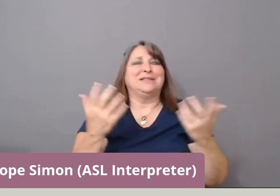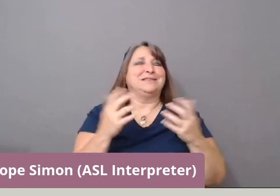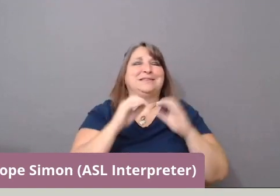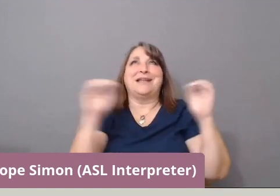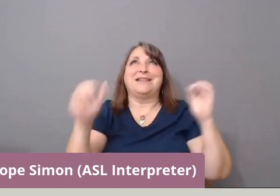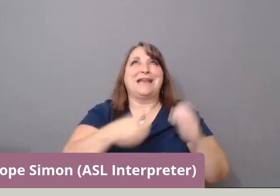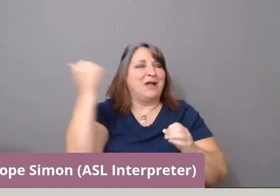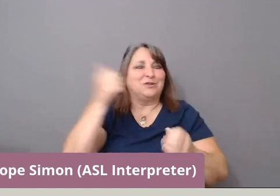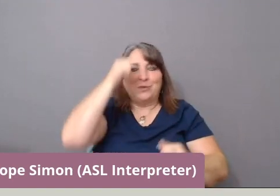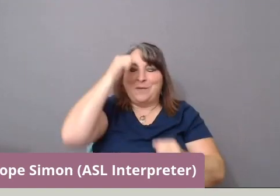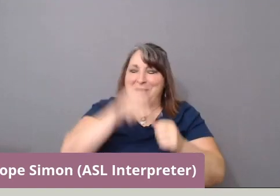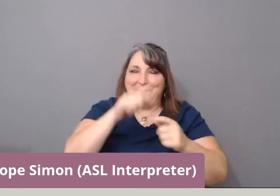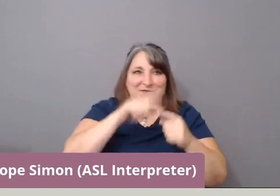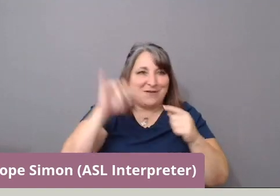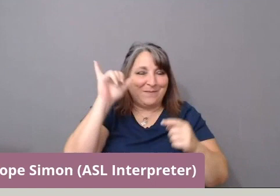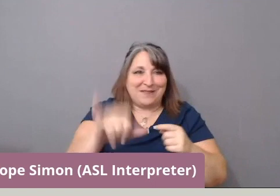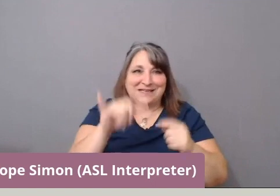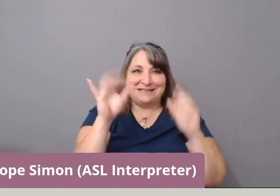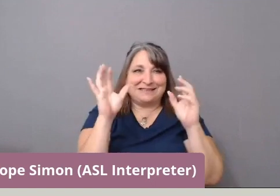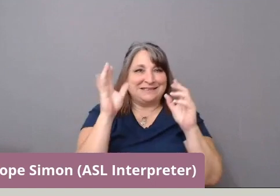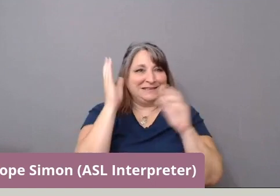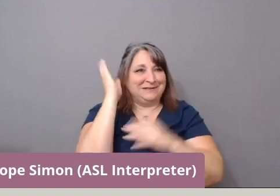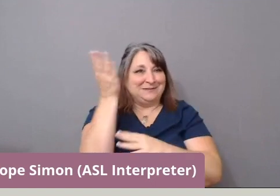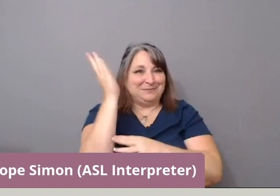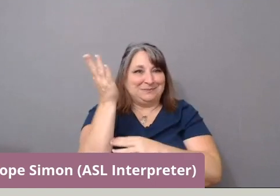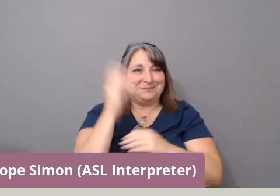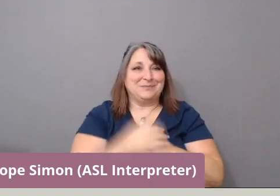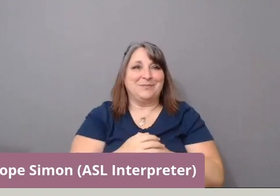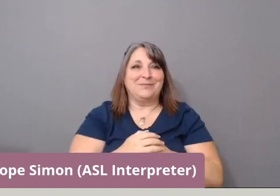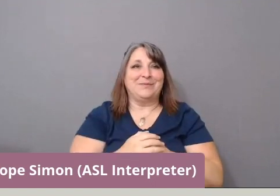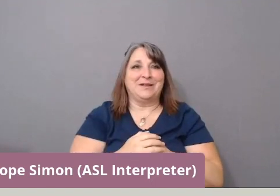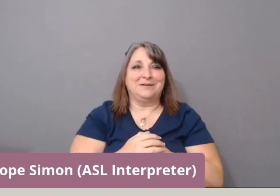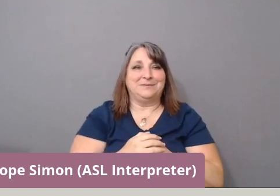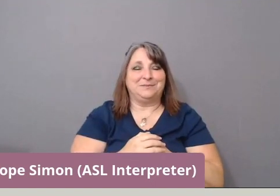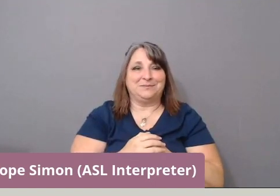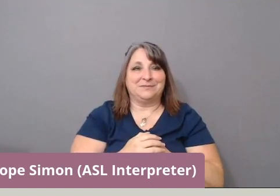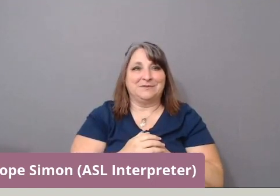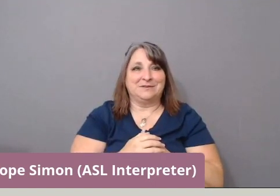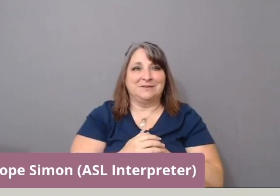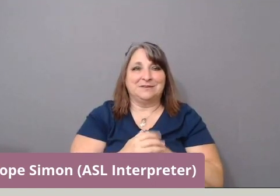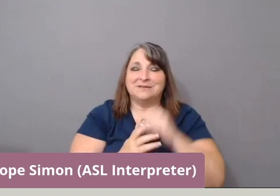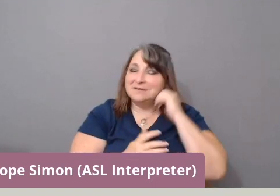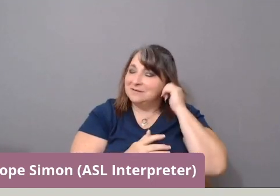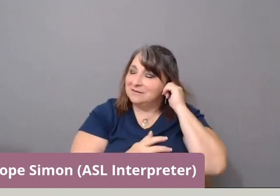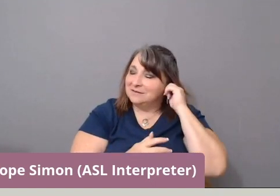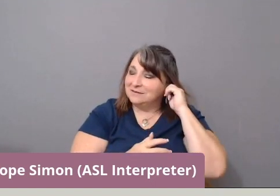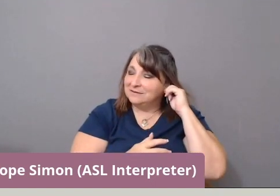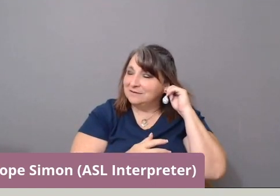it will be that. I mean, I want to come back to more of that, too, I think,